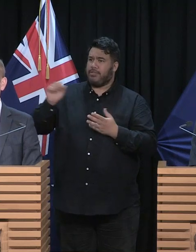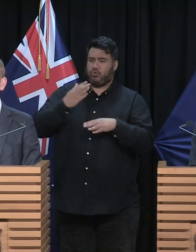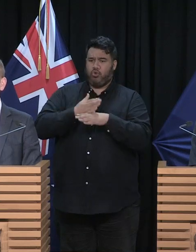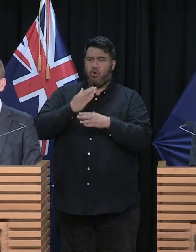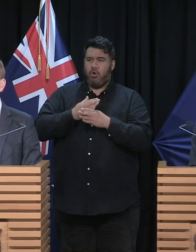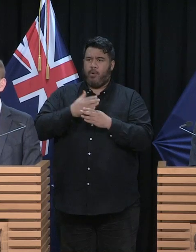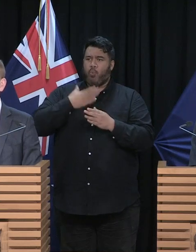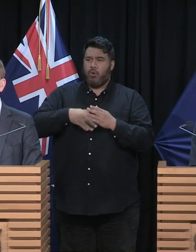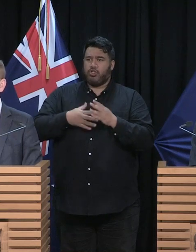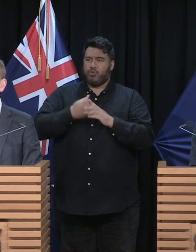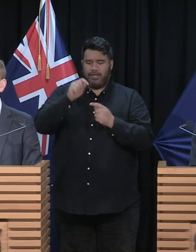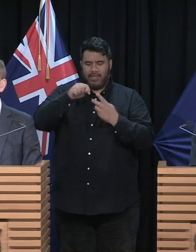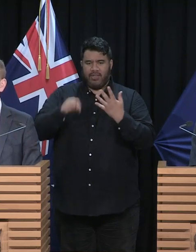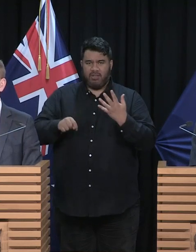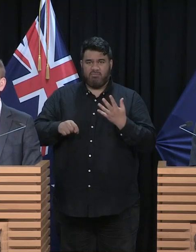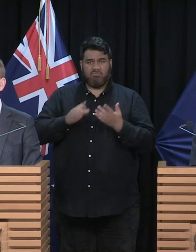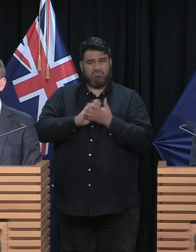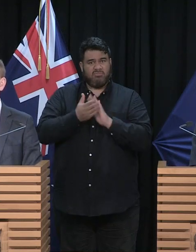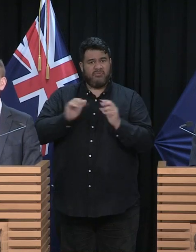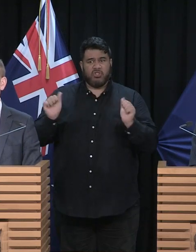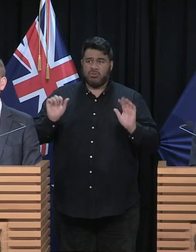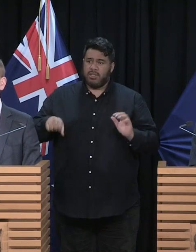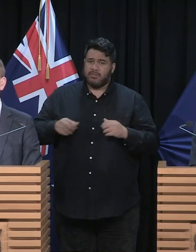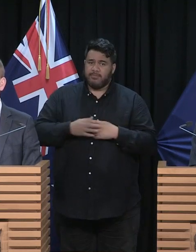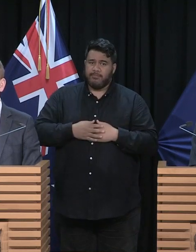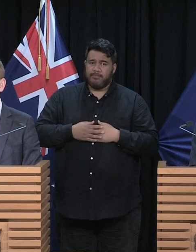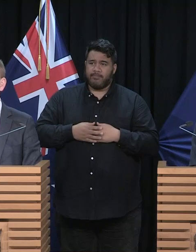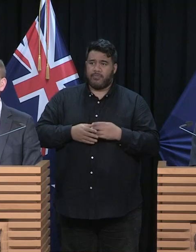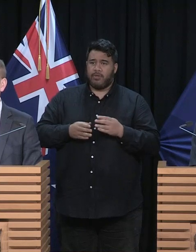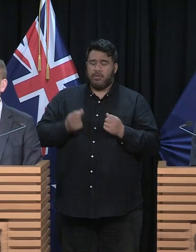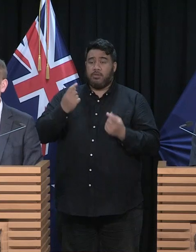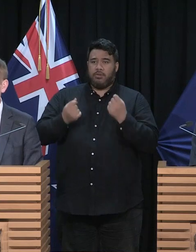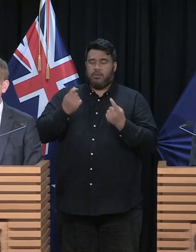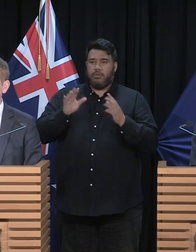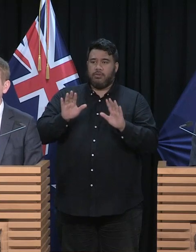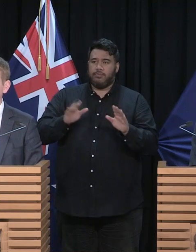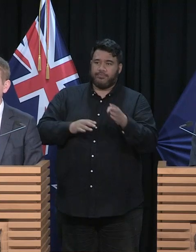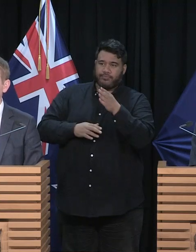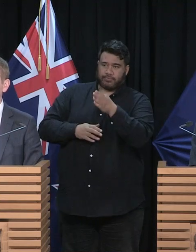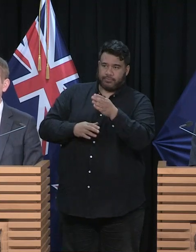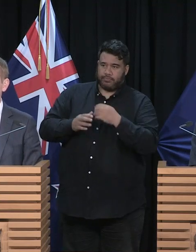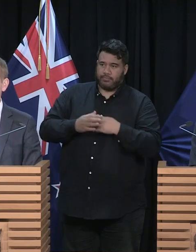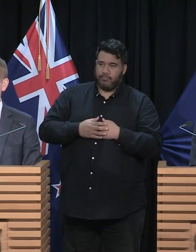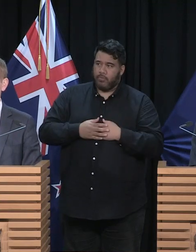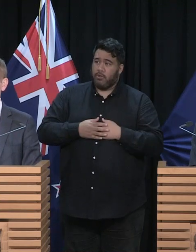he has done that. So in terms of fulfilling the terms of